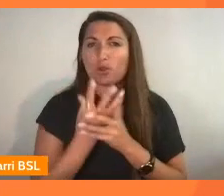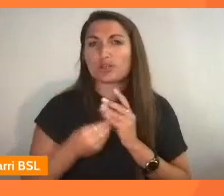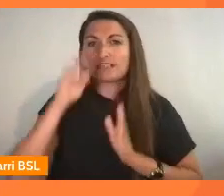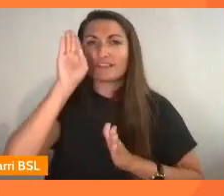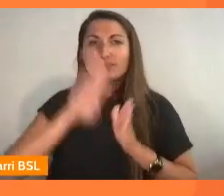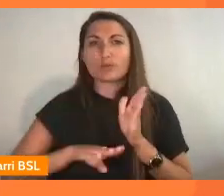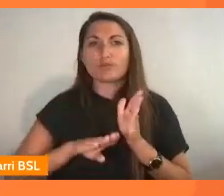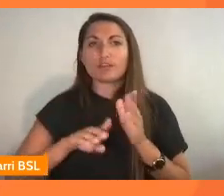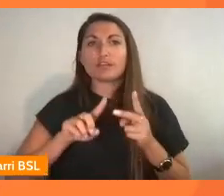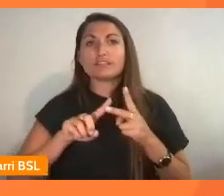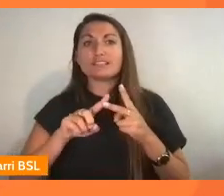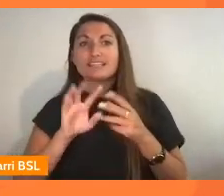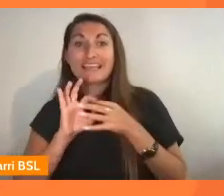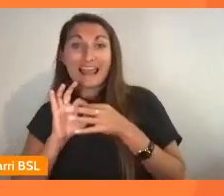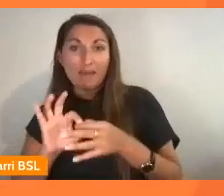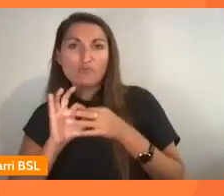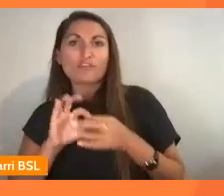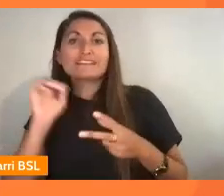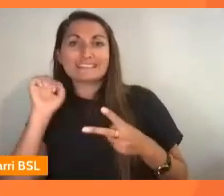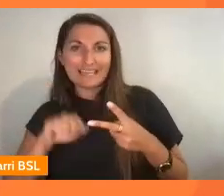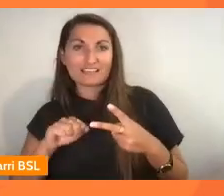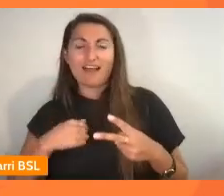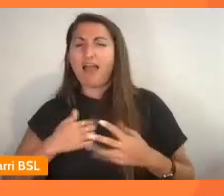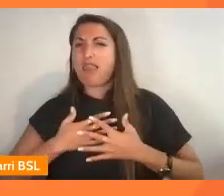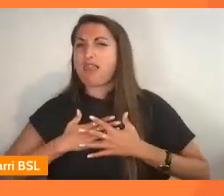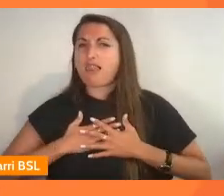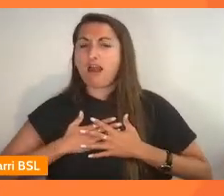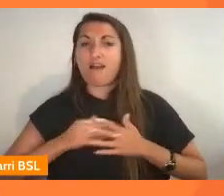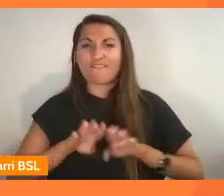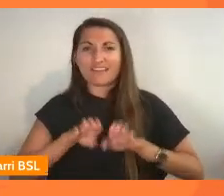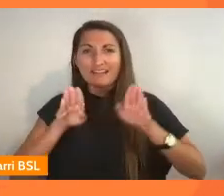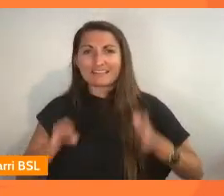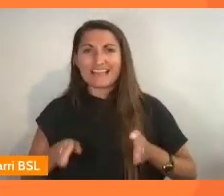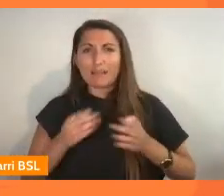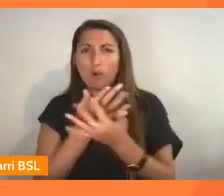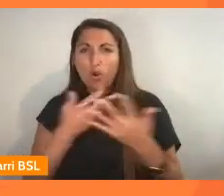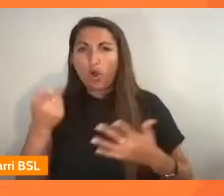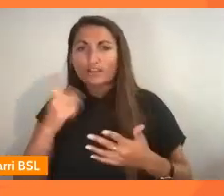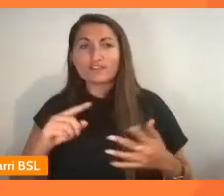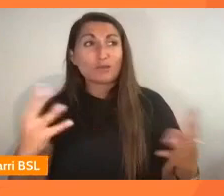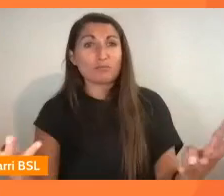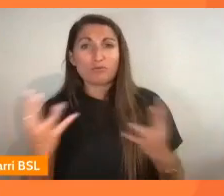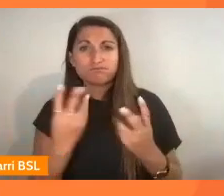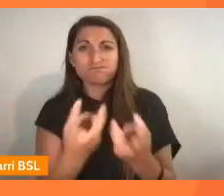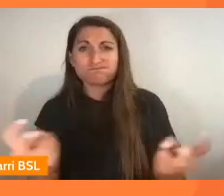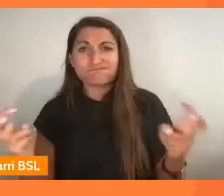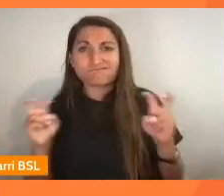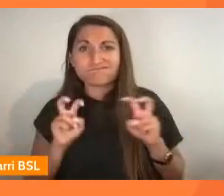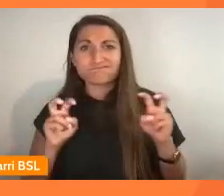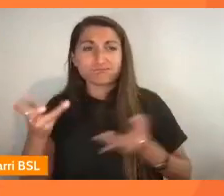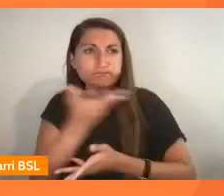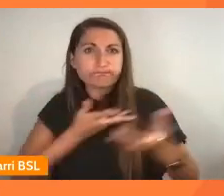I love having lots of people around the table. I think it's the way that you make sure you don't get pigeonholed